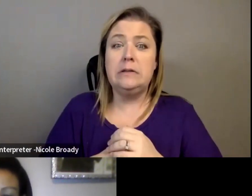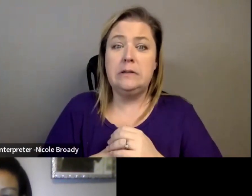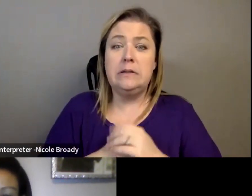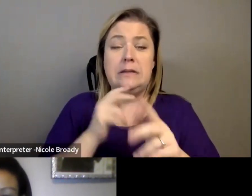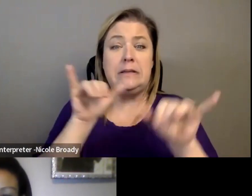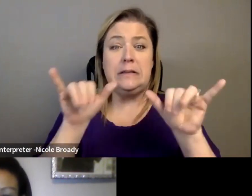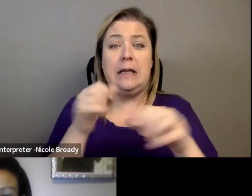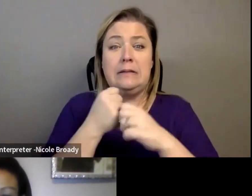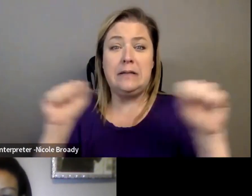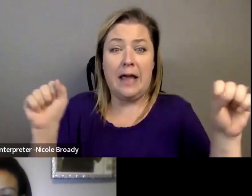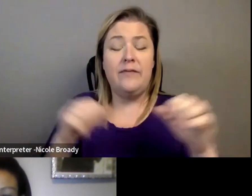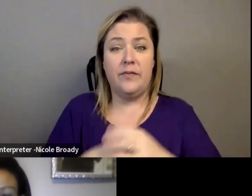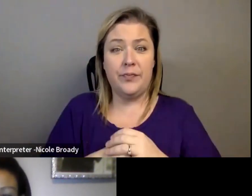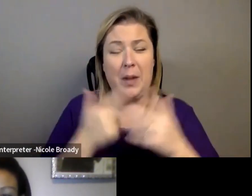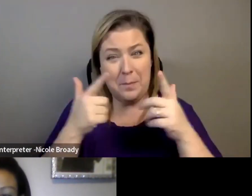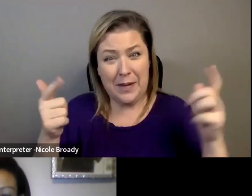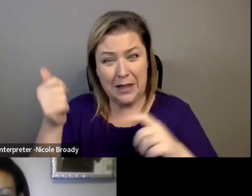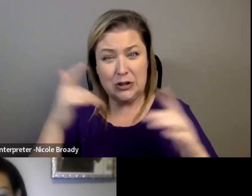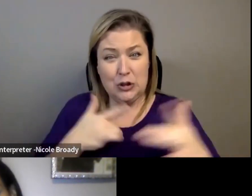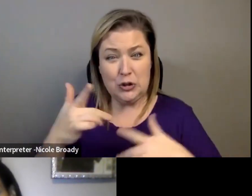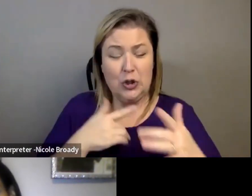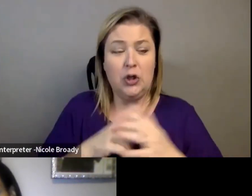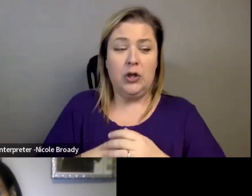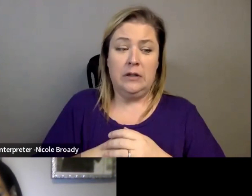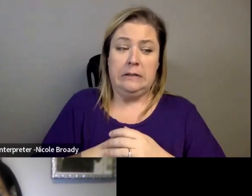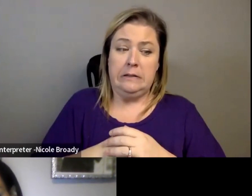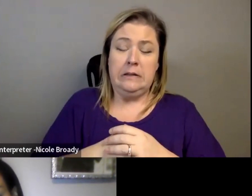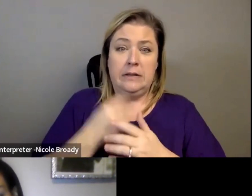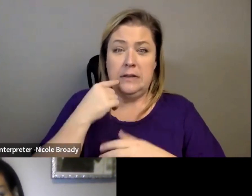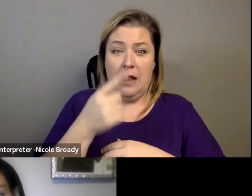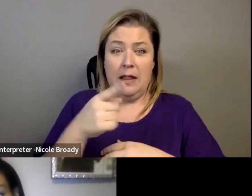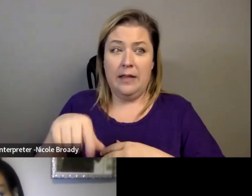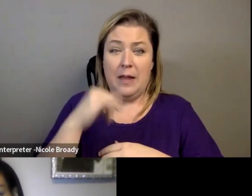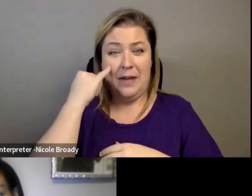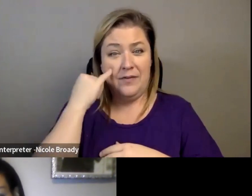the biggest concerns, mostly, you know, having to tell them that a friend was no longer with us.